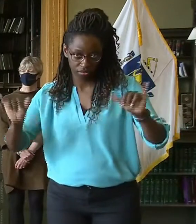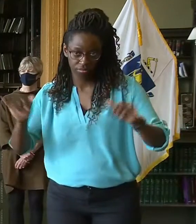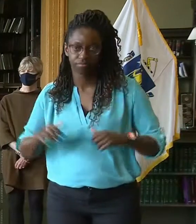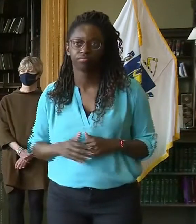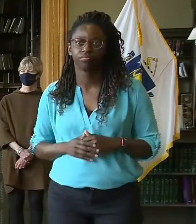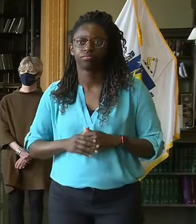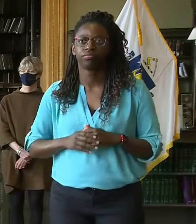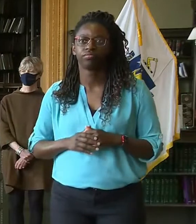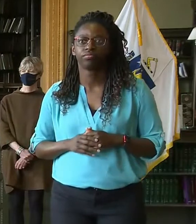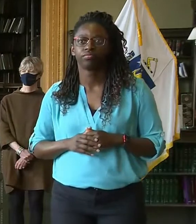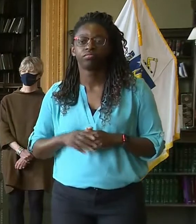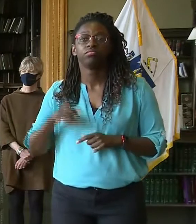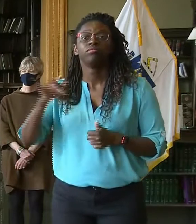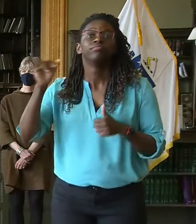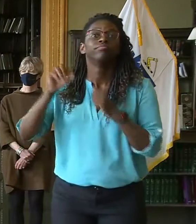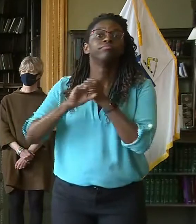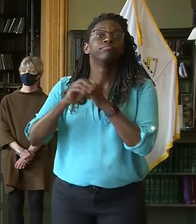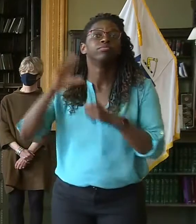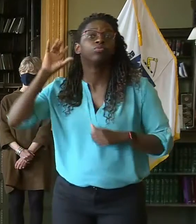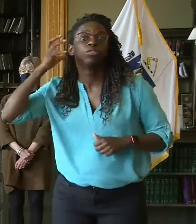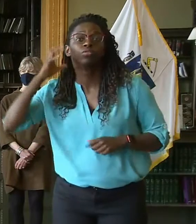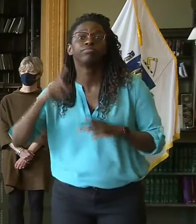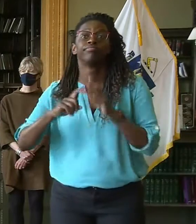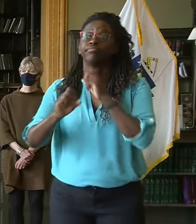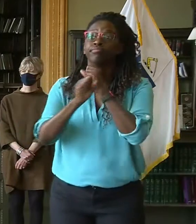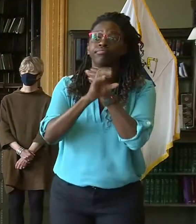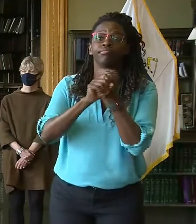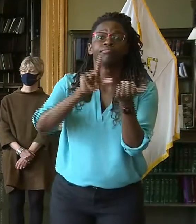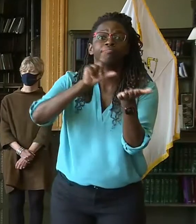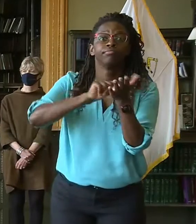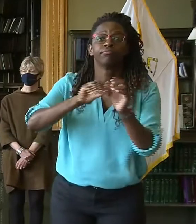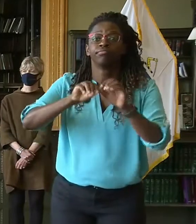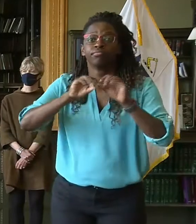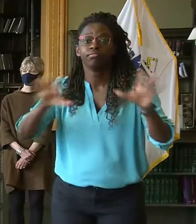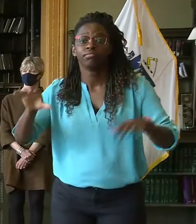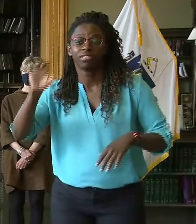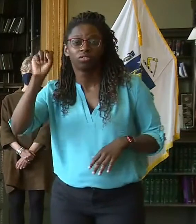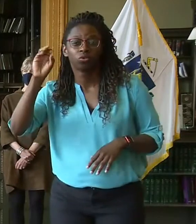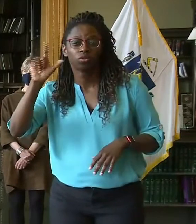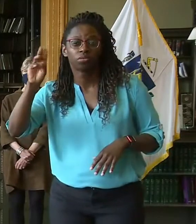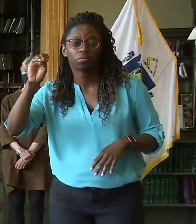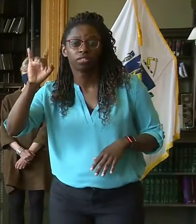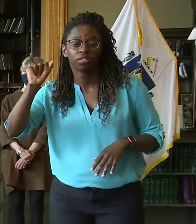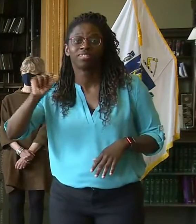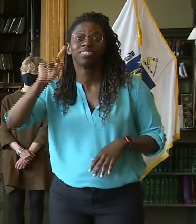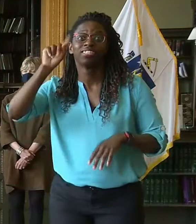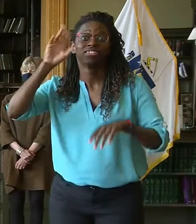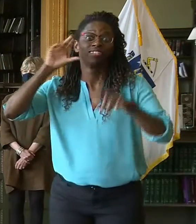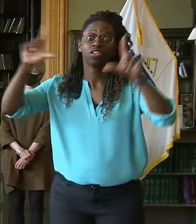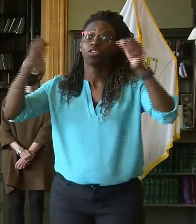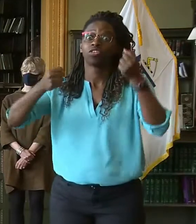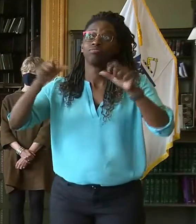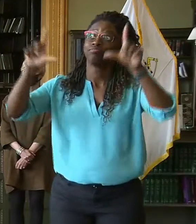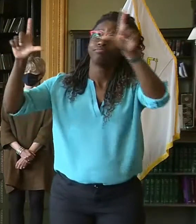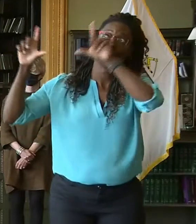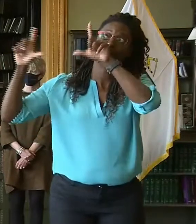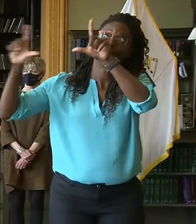ONLINE ADVERTISING AND SOCIAL MEDIA, POSTERS, RADIO ADS AND BILLBOARDS AT FENWAY PARK THIS WEEK WITH ADDITIONAL CONTACT TO